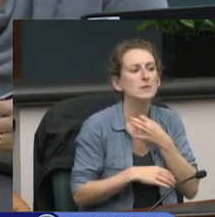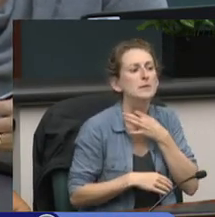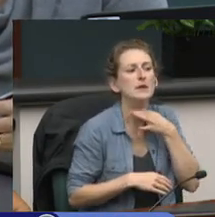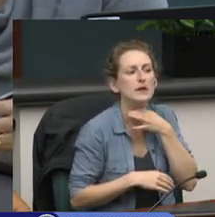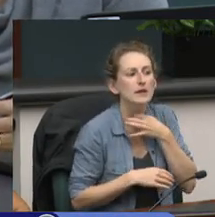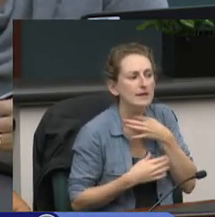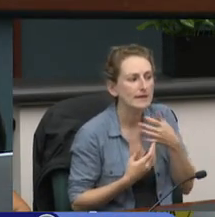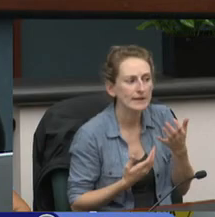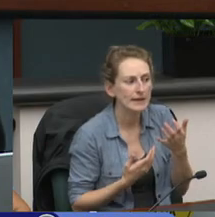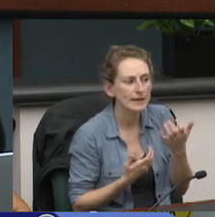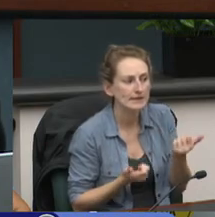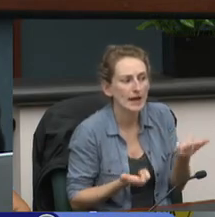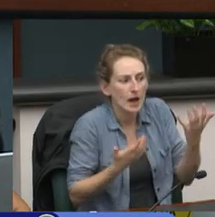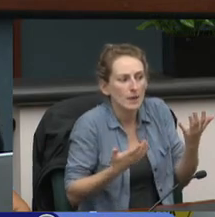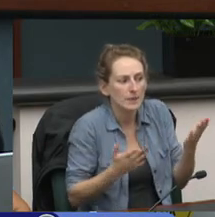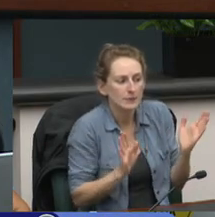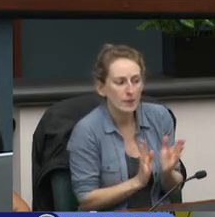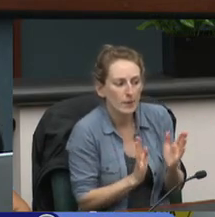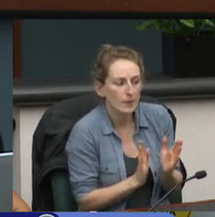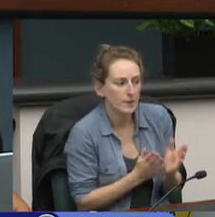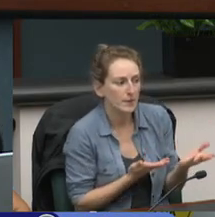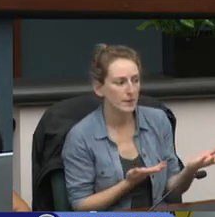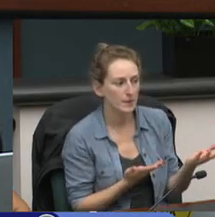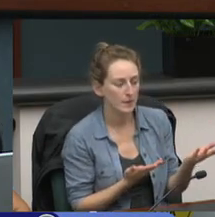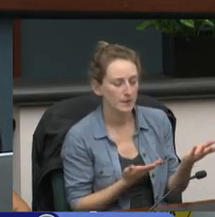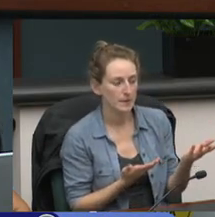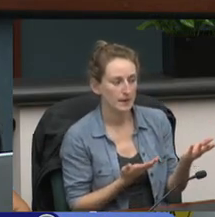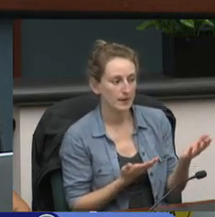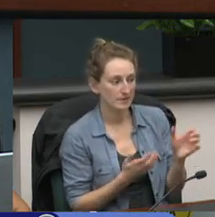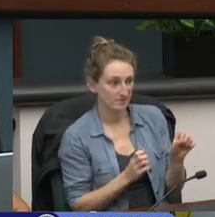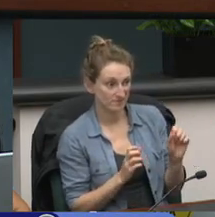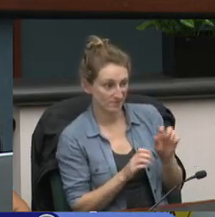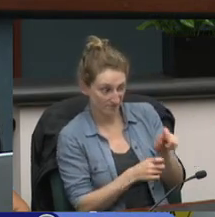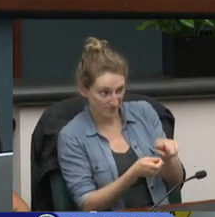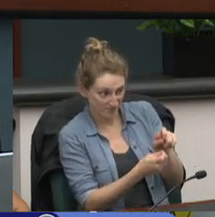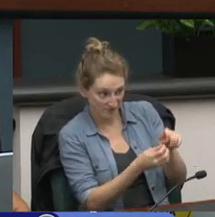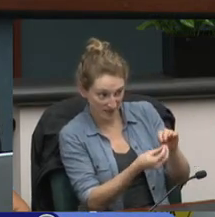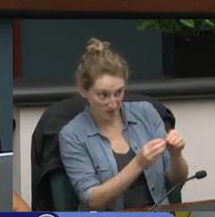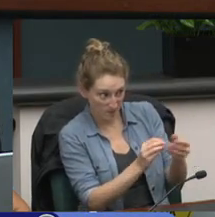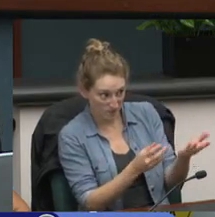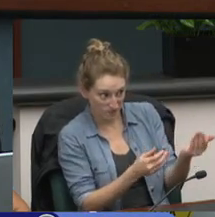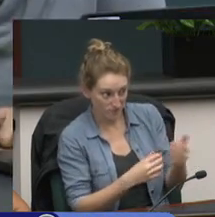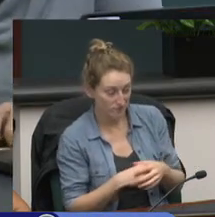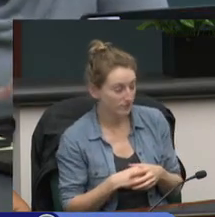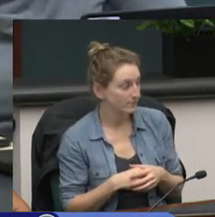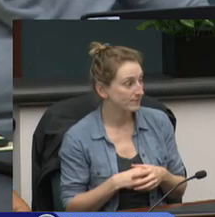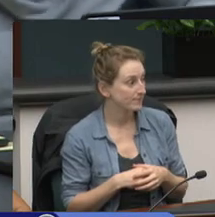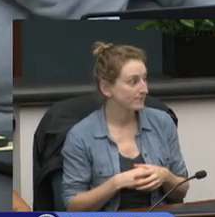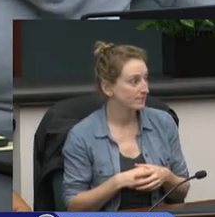minimum is a minimum size of a lot now than it used to be well you have to look